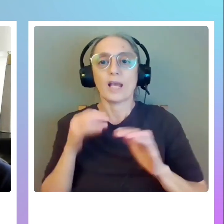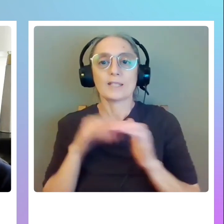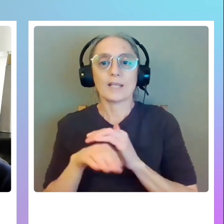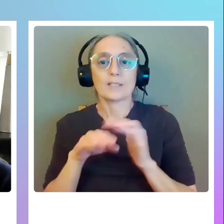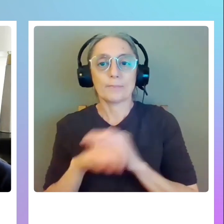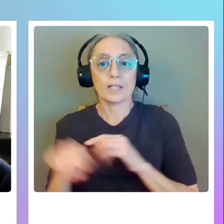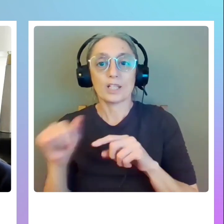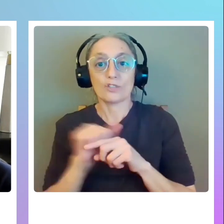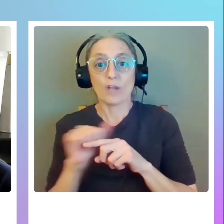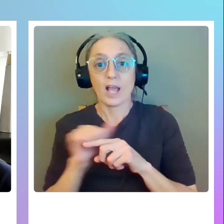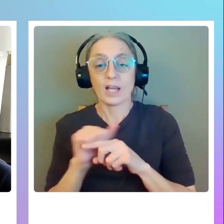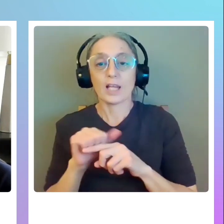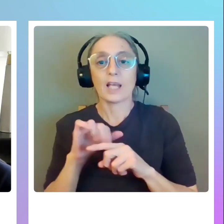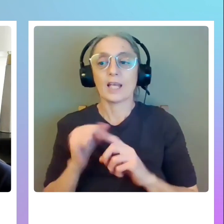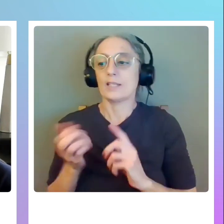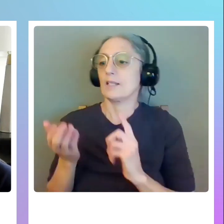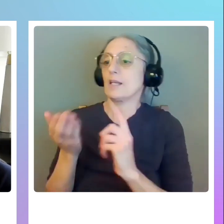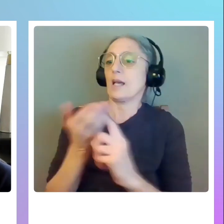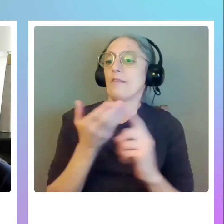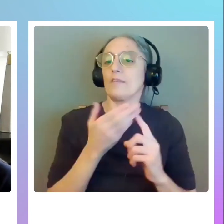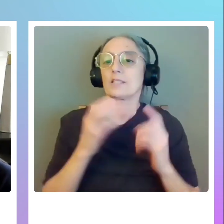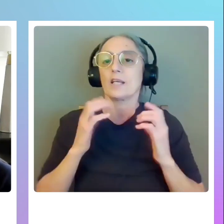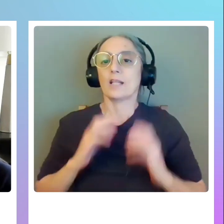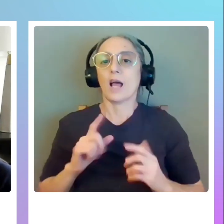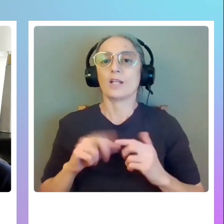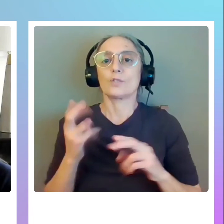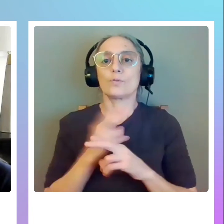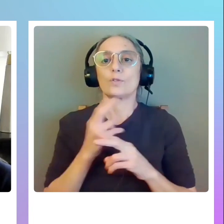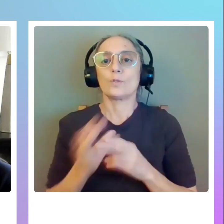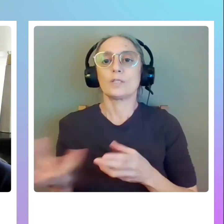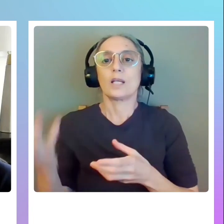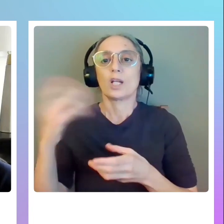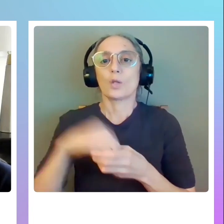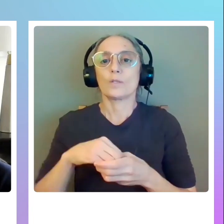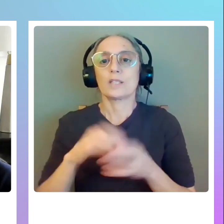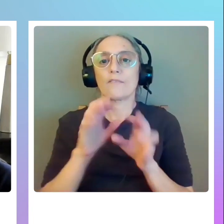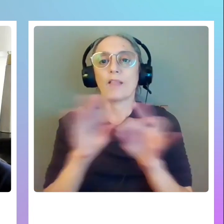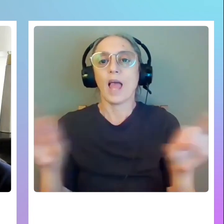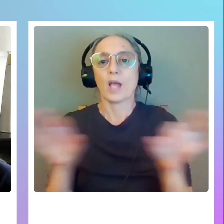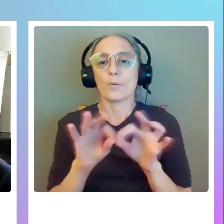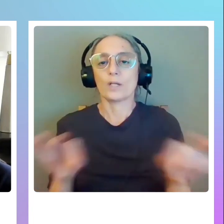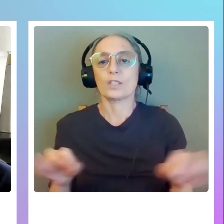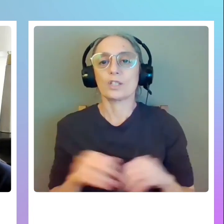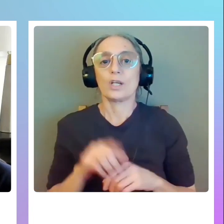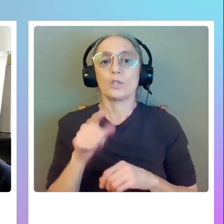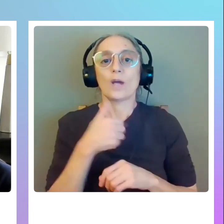is convincing clients to use inclusive language. Do you have any tips for getting buy-in?"